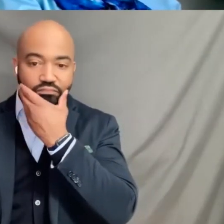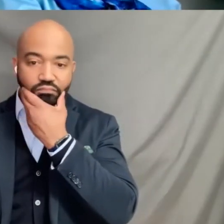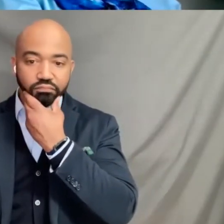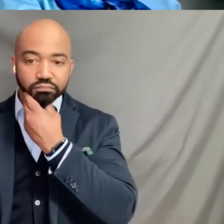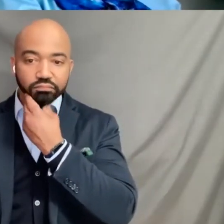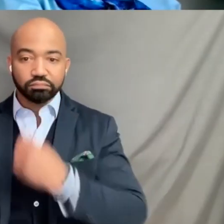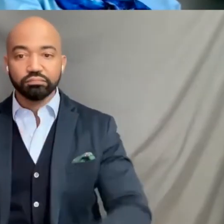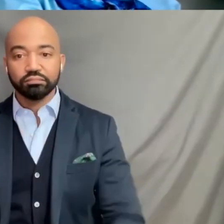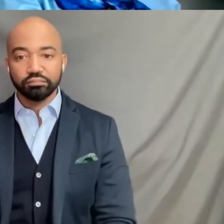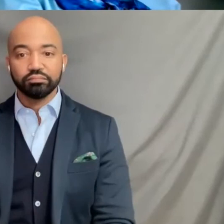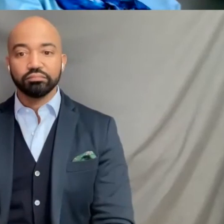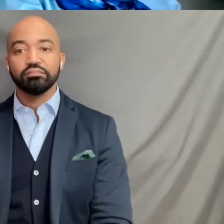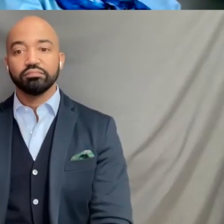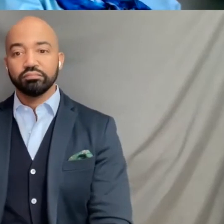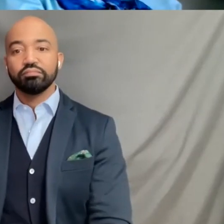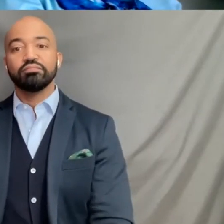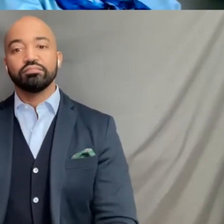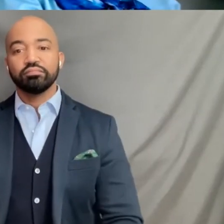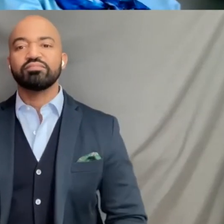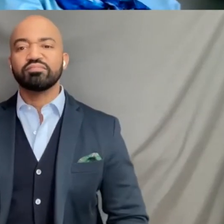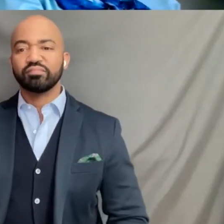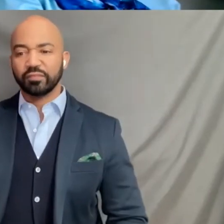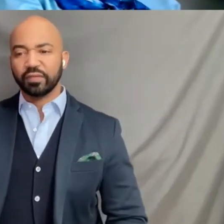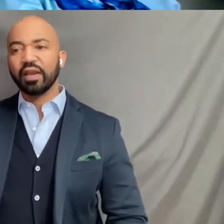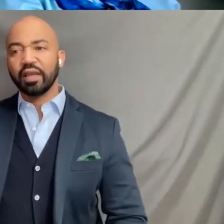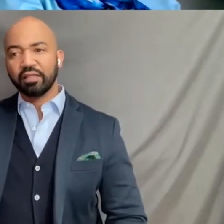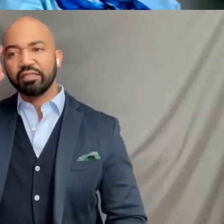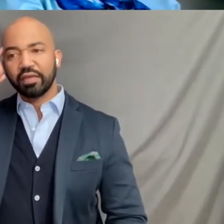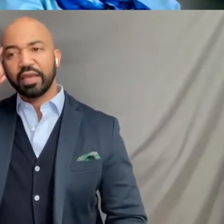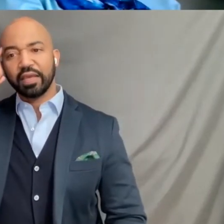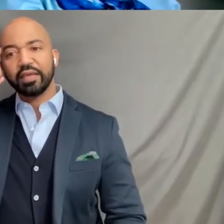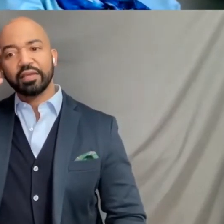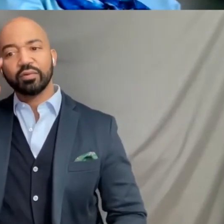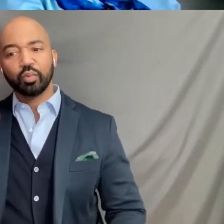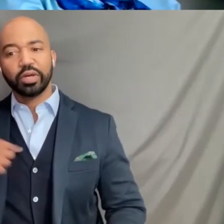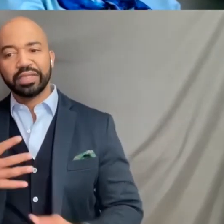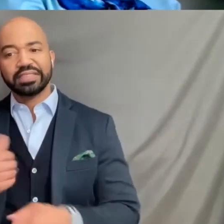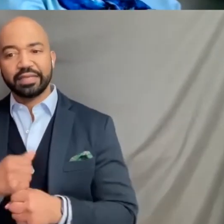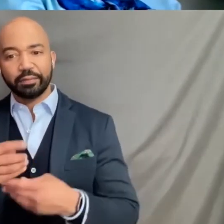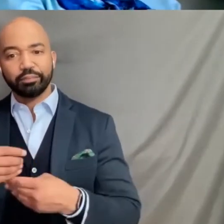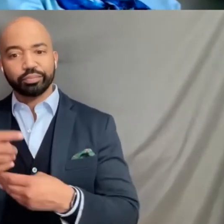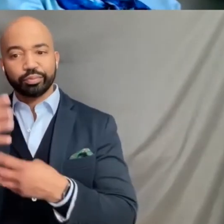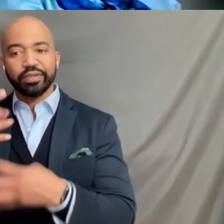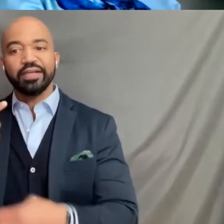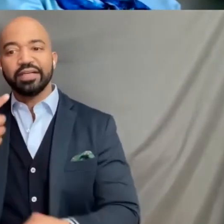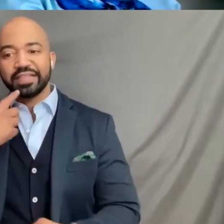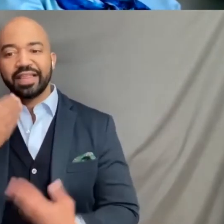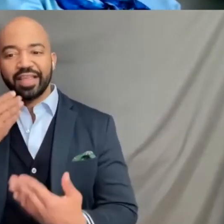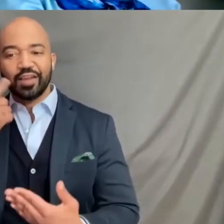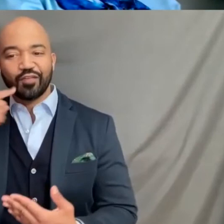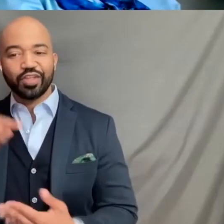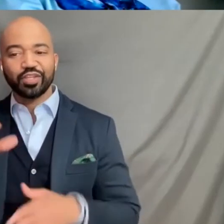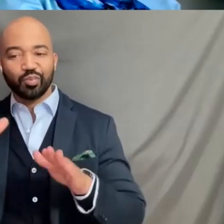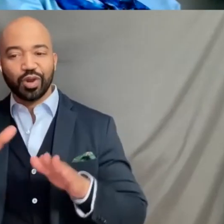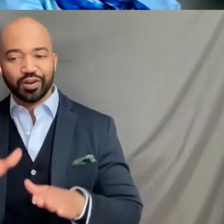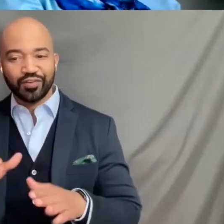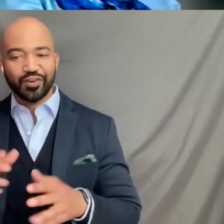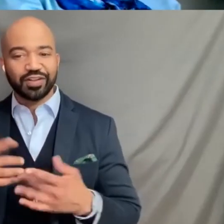I think we can, I think we're starting to get the thank you for this wonderful event. So I think we can close.